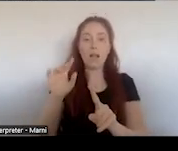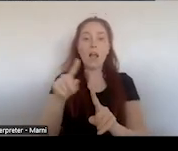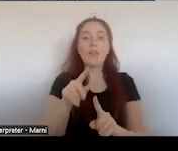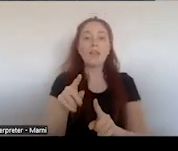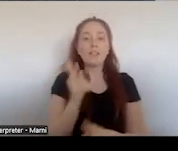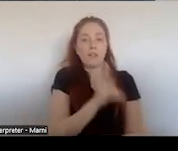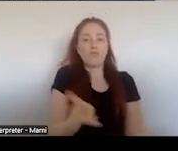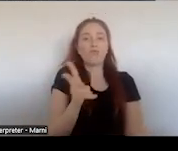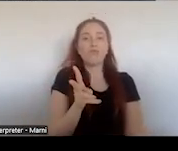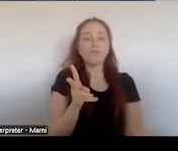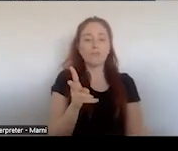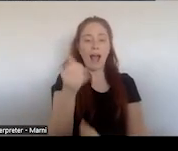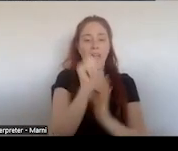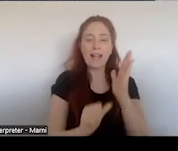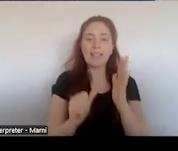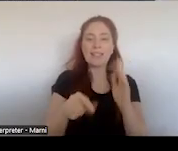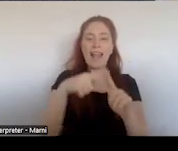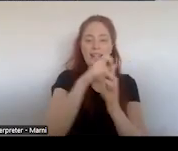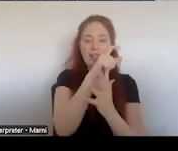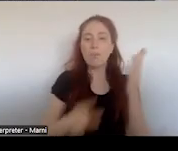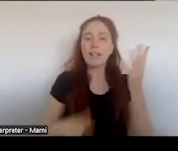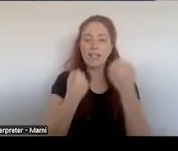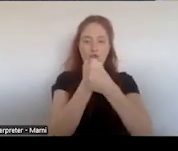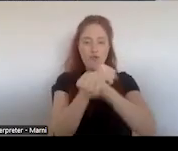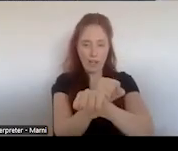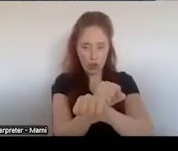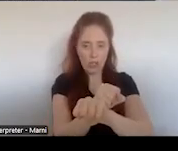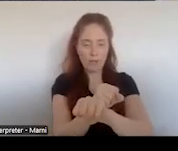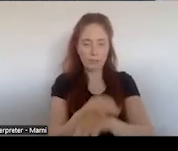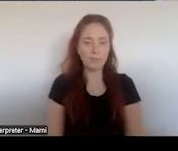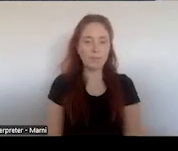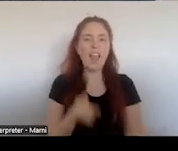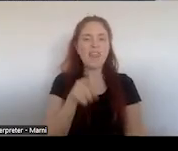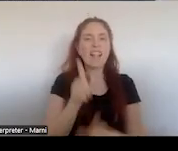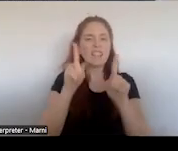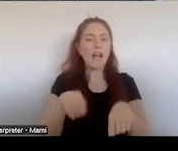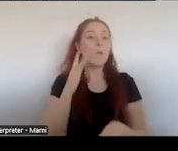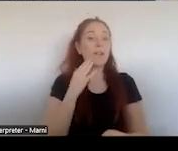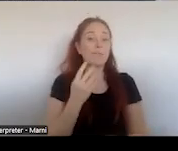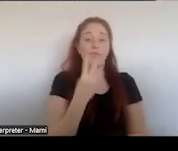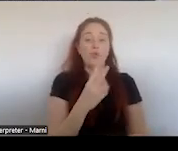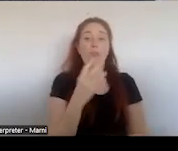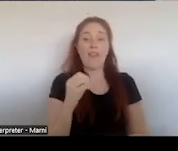Strategy which was published in 2009. There was a big consultation in 2018,